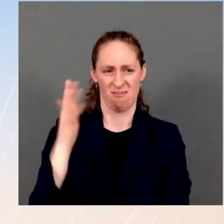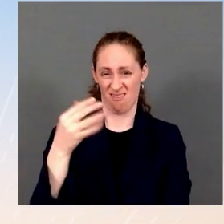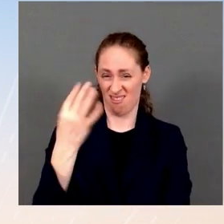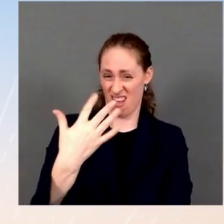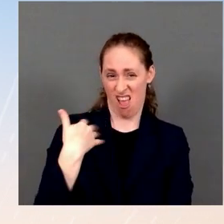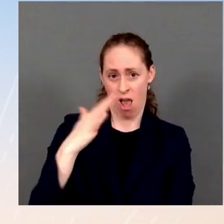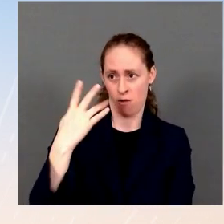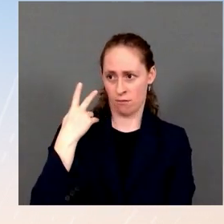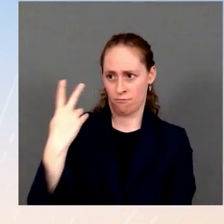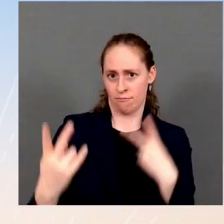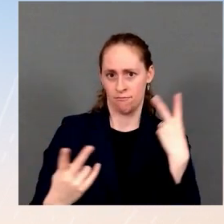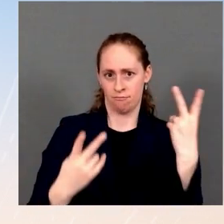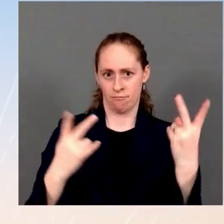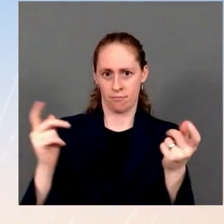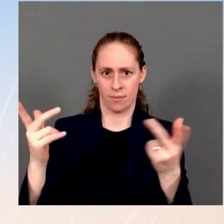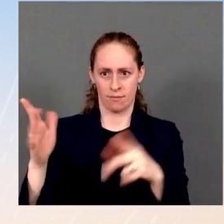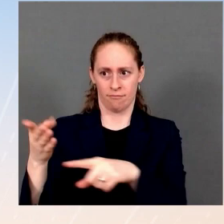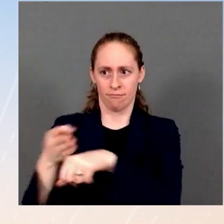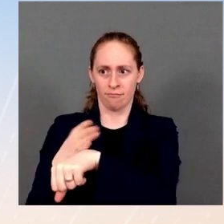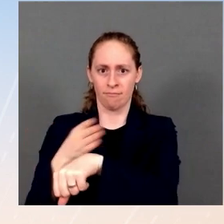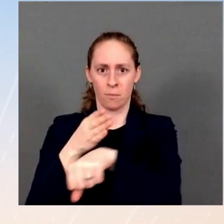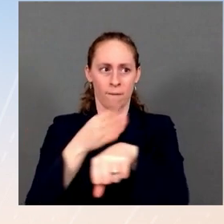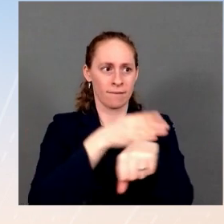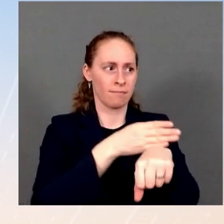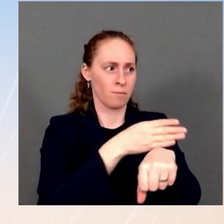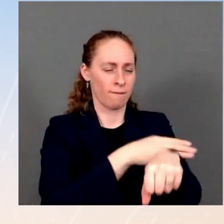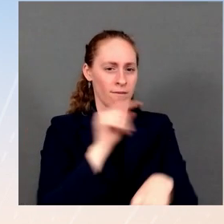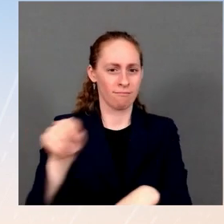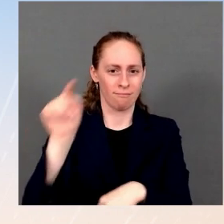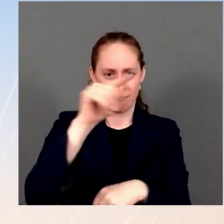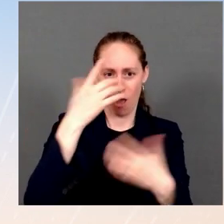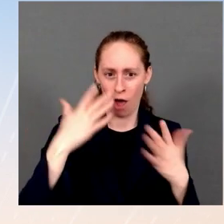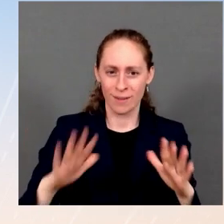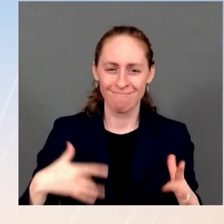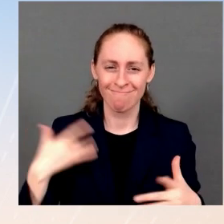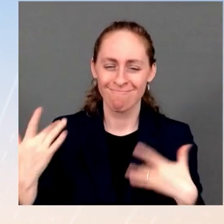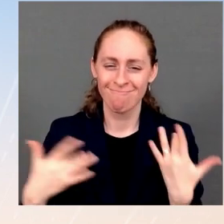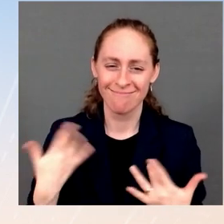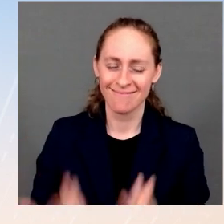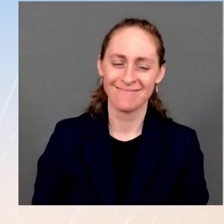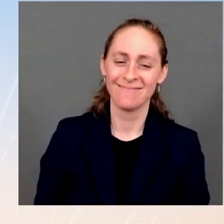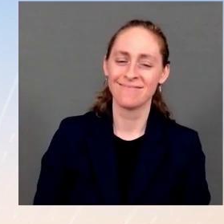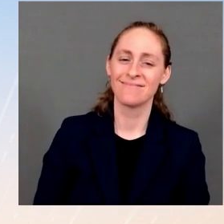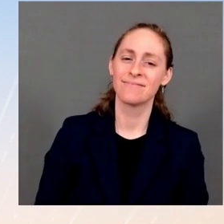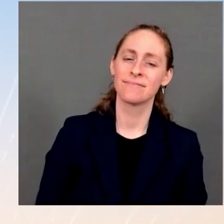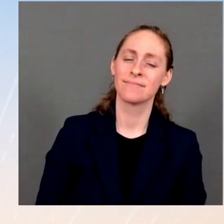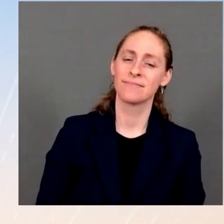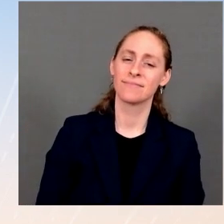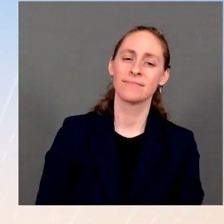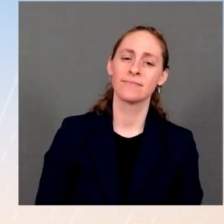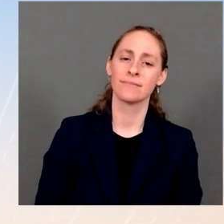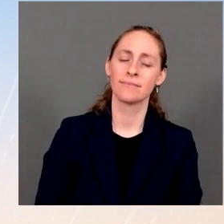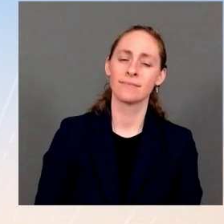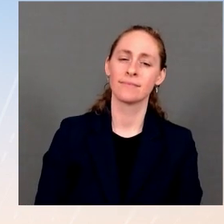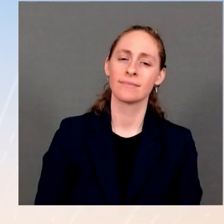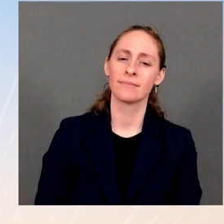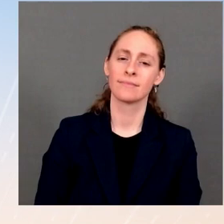Could you address environmentalists -- their concerns about the plan, just setting a goal for removing the lead service lines